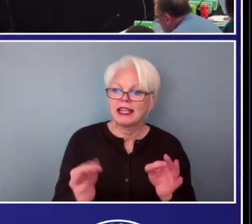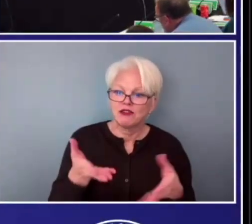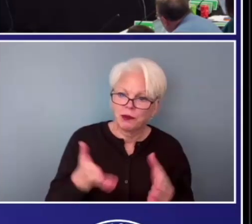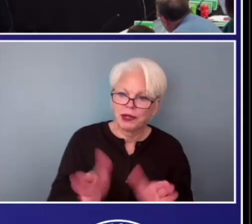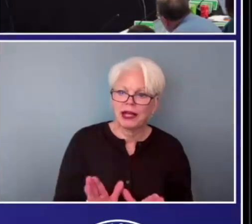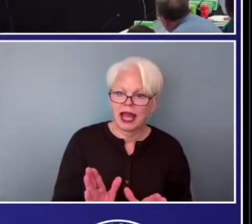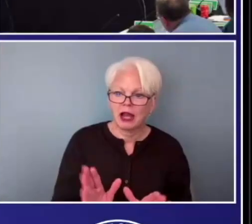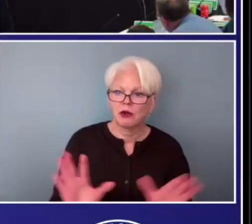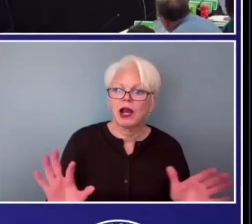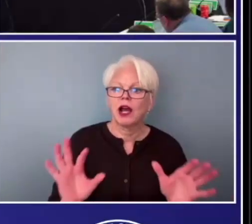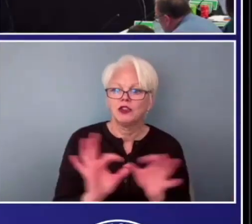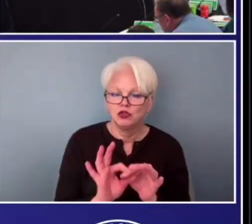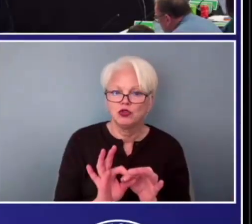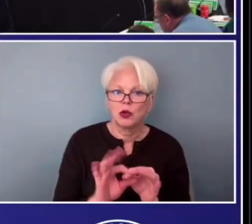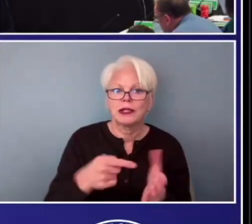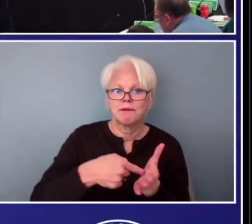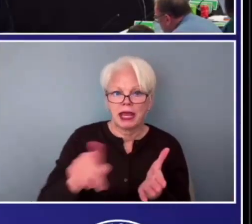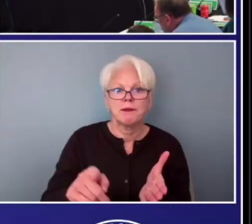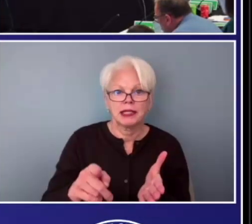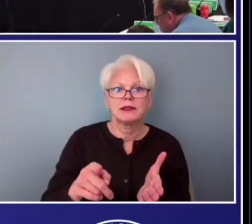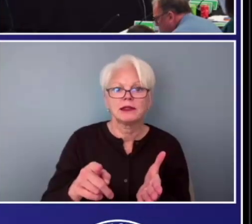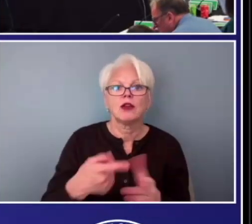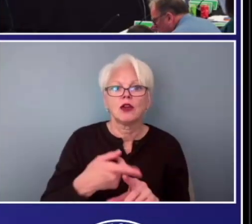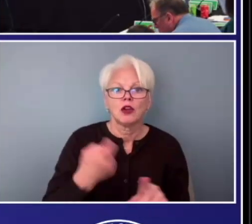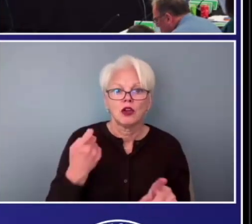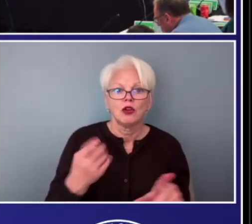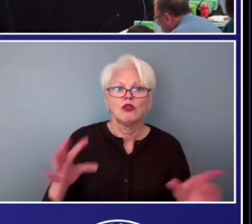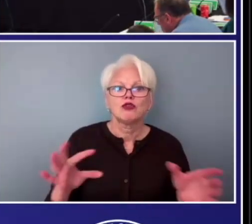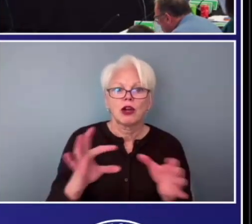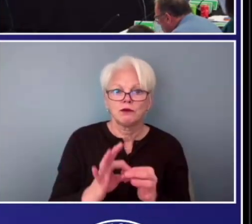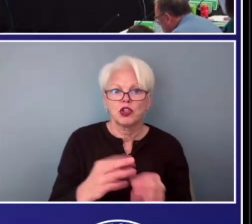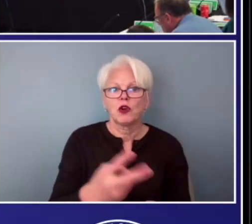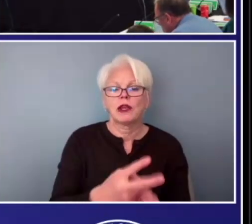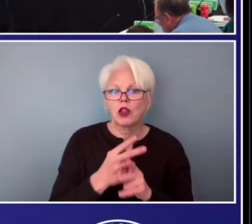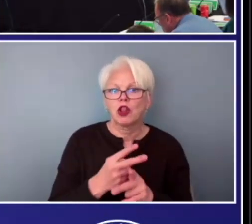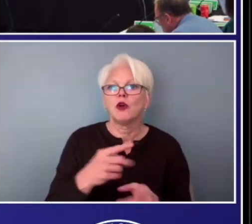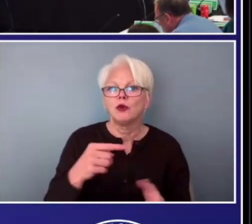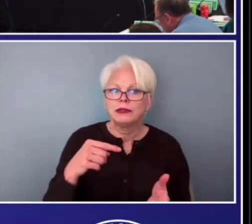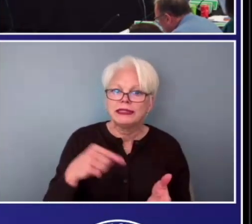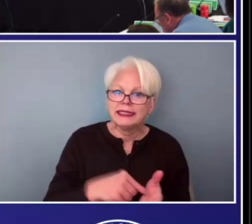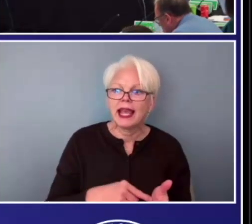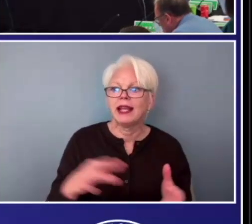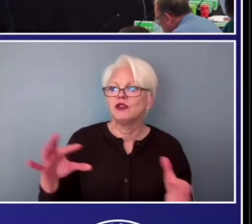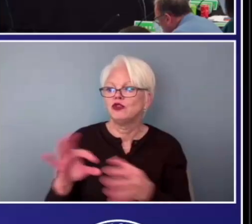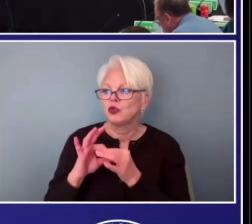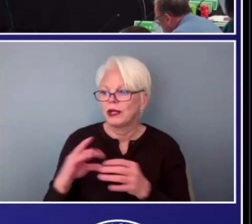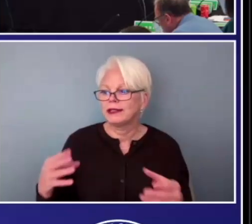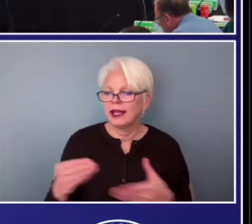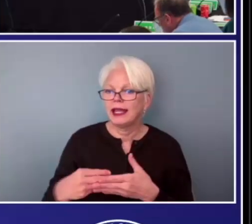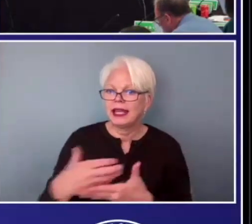joint payment from joint loan debt, joint income for married borrowers who file